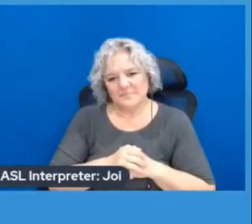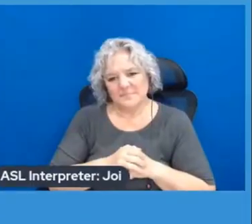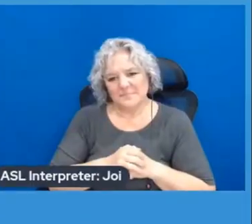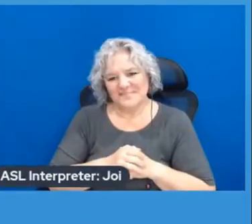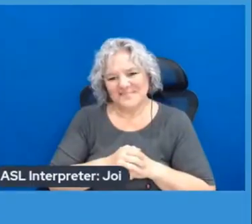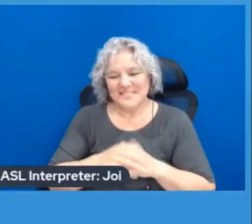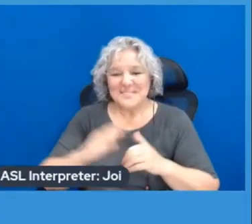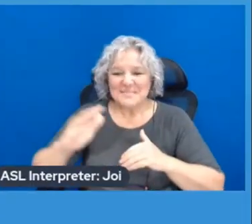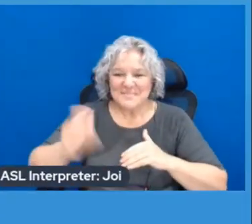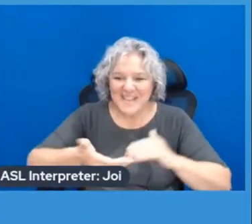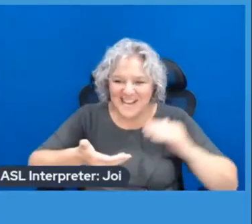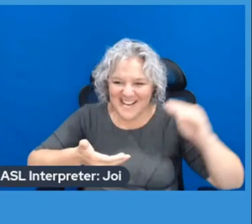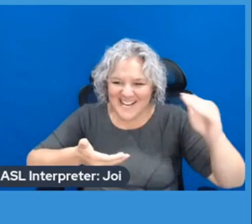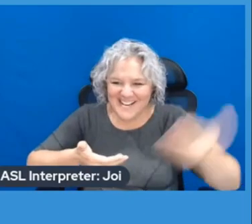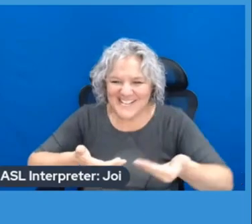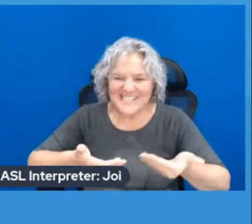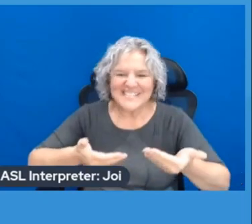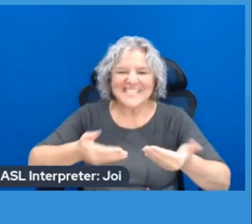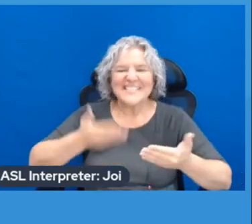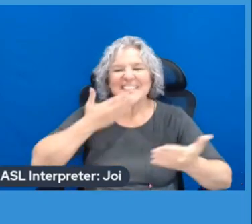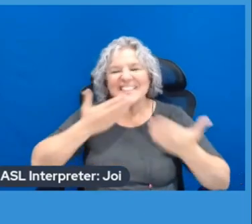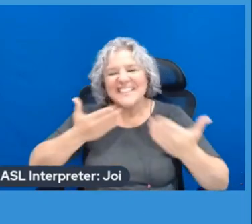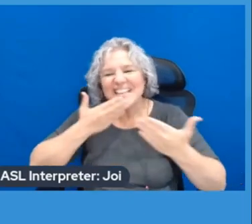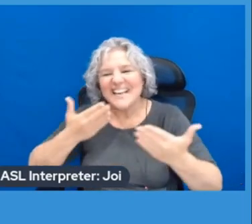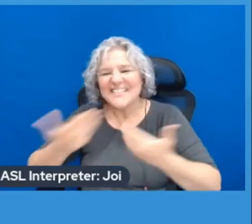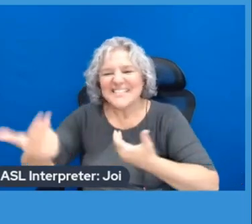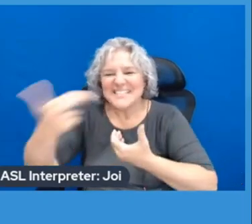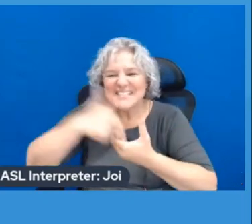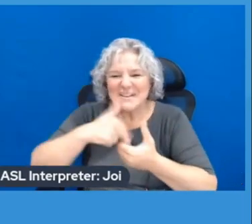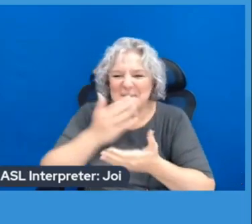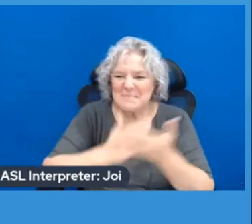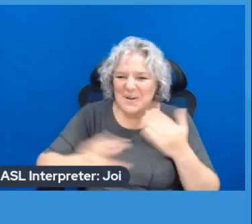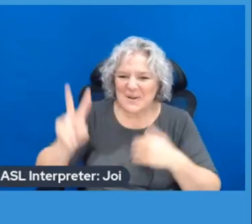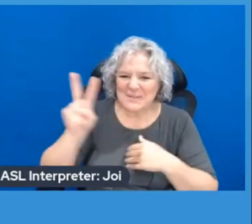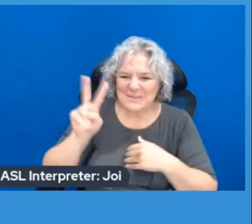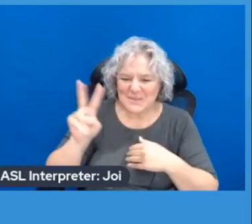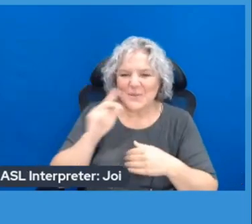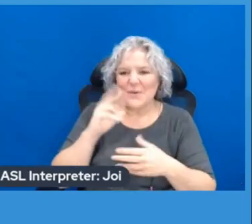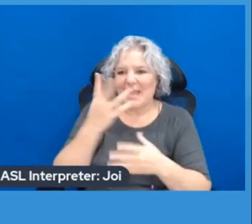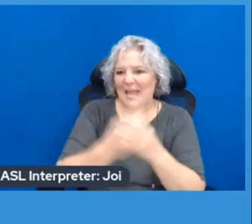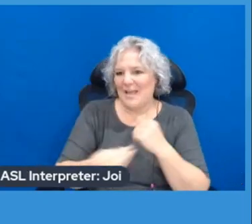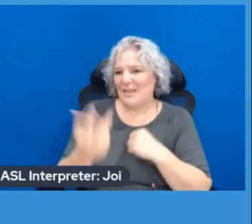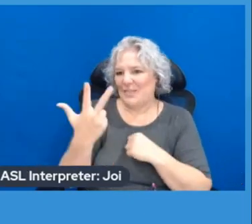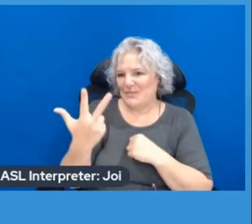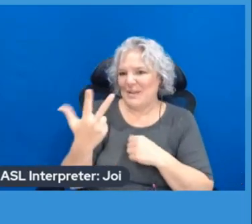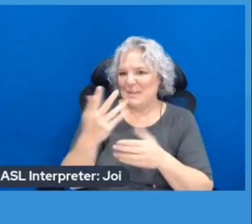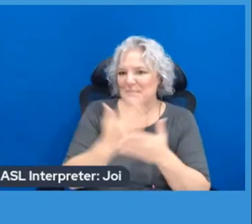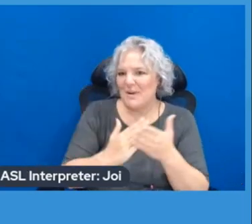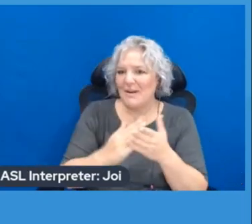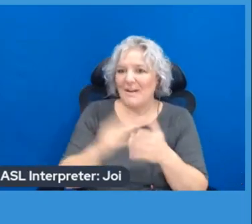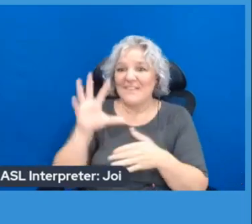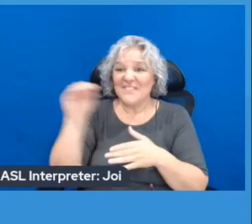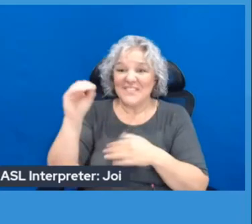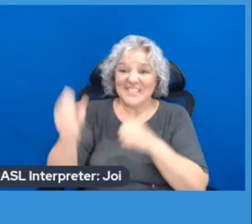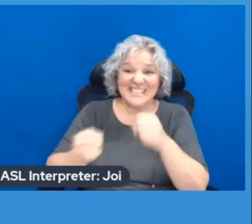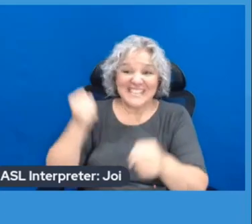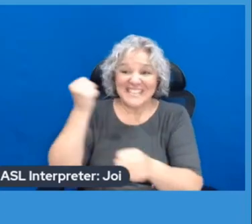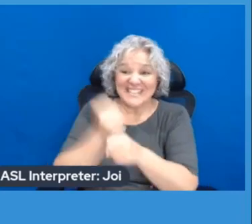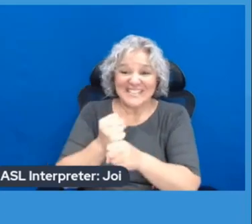Welcome. And thank you for joining us for part two of our three parts celebration of 50 Years of Technical Assistance.